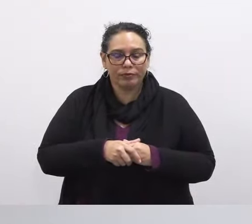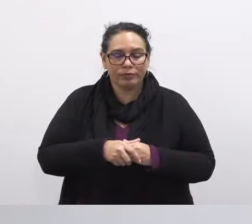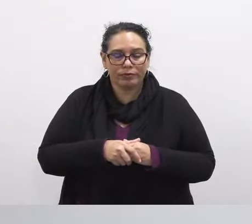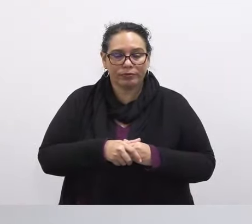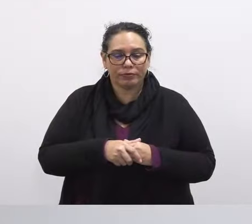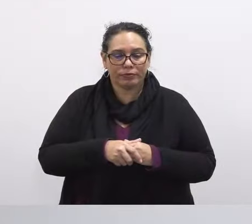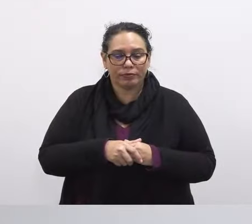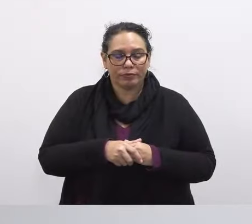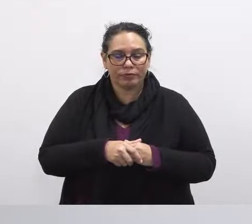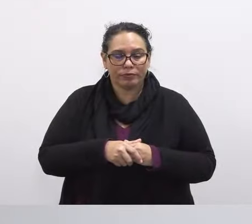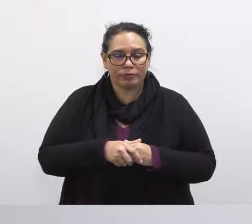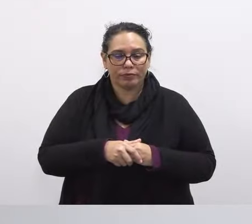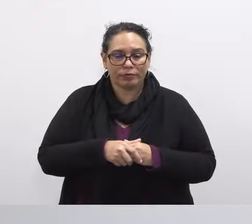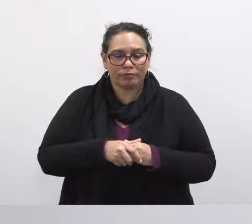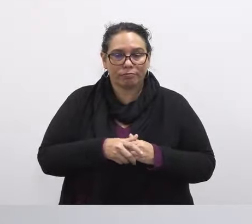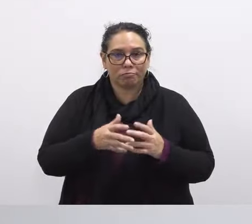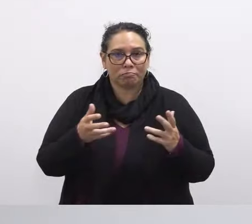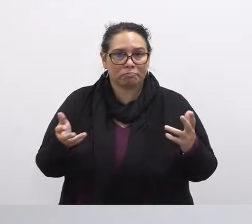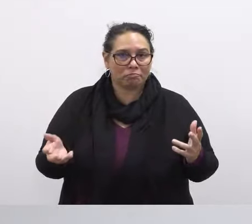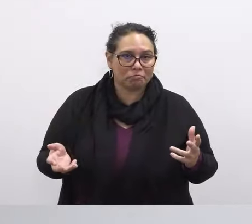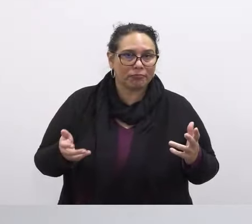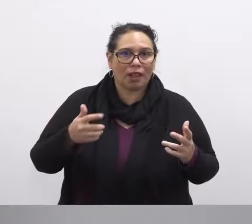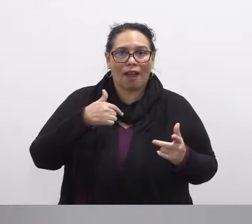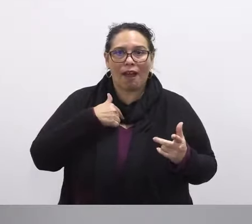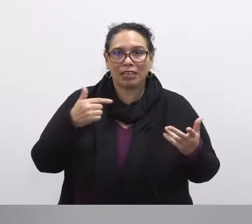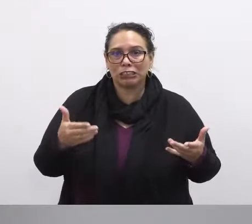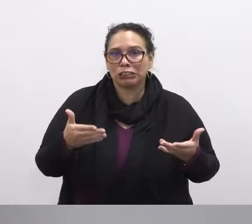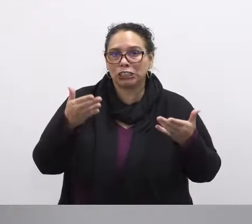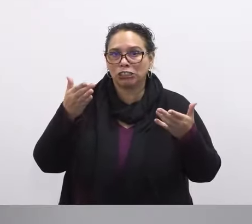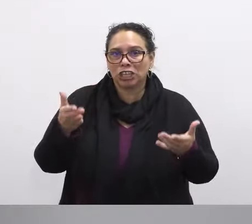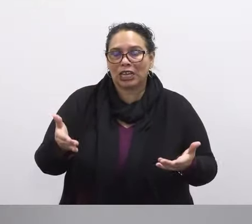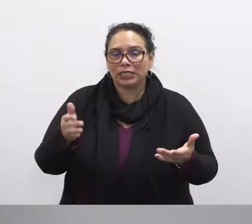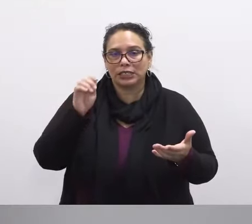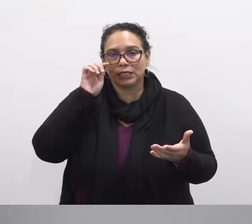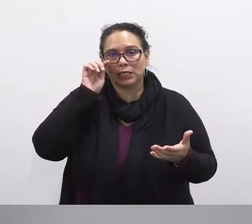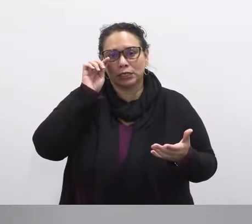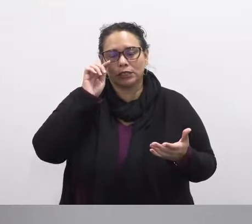So speaking of, I would suggest, since we did approve,